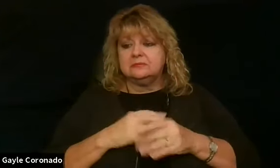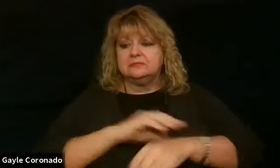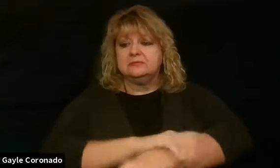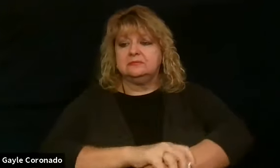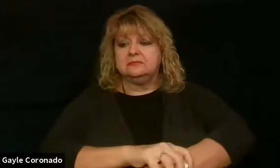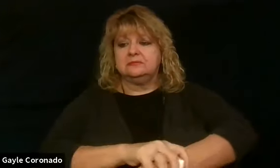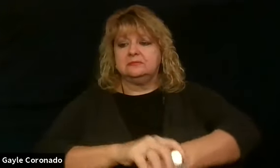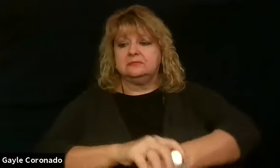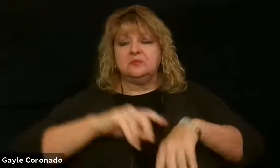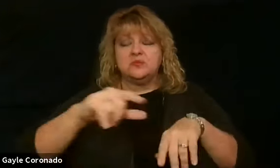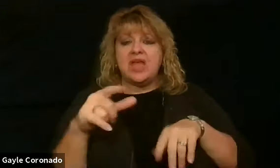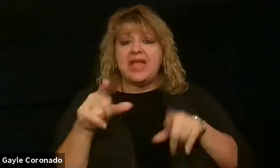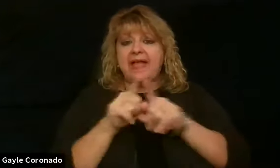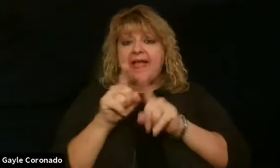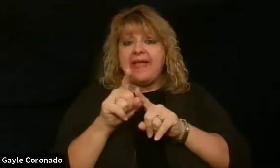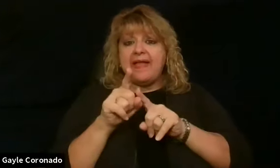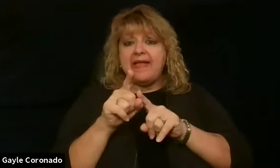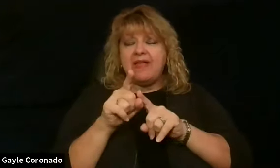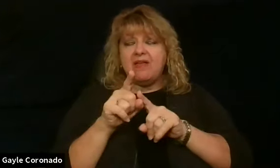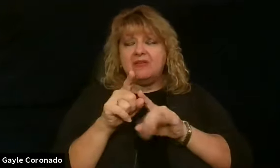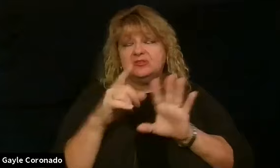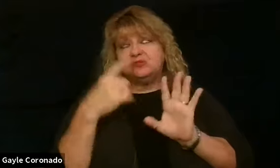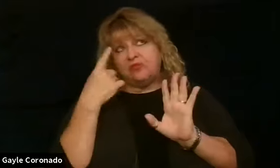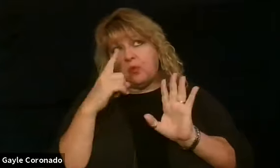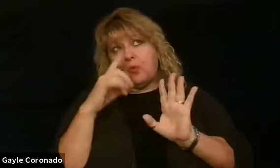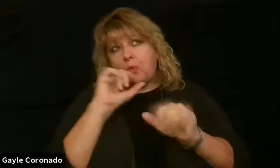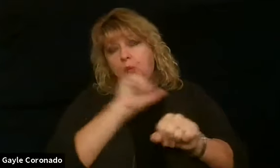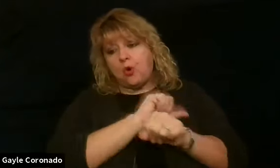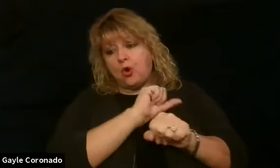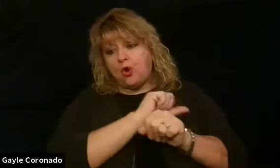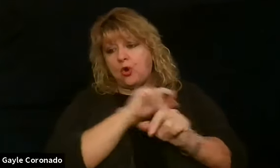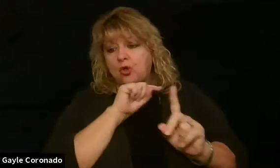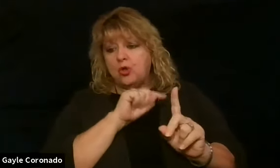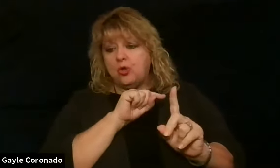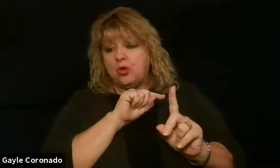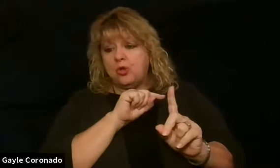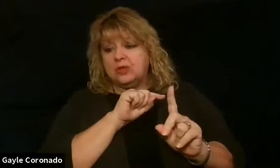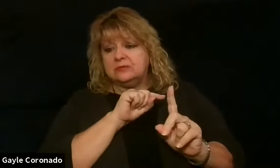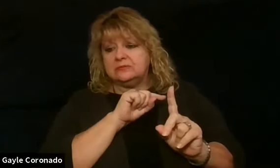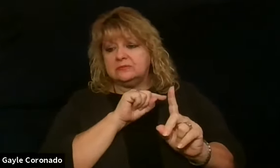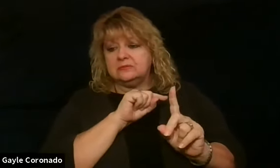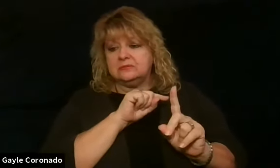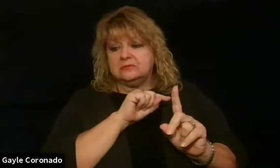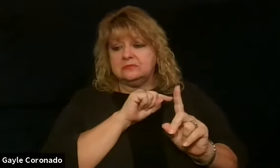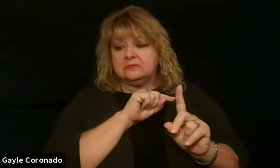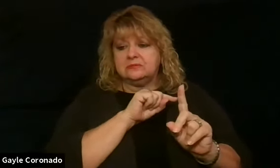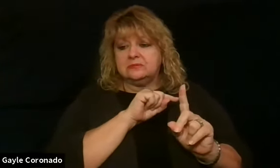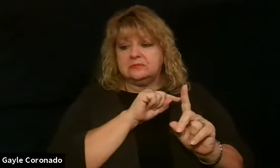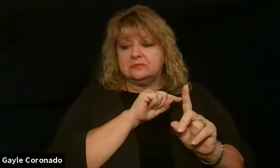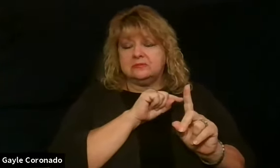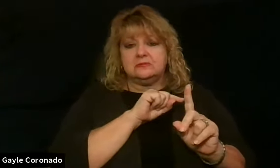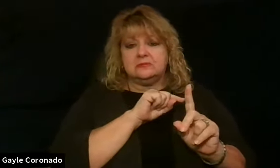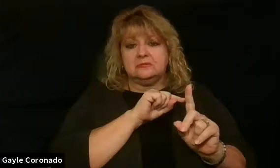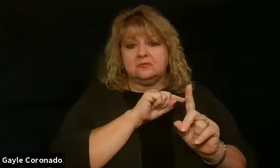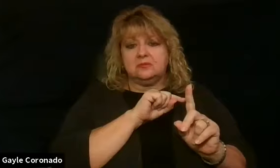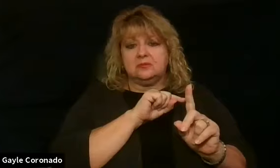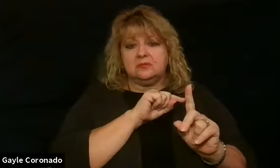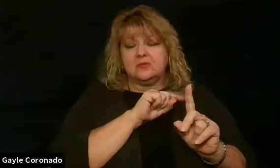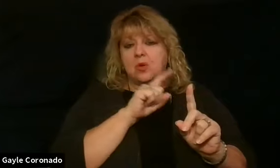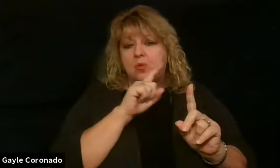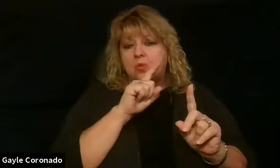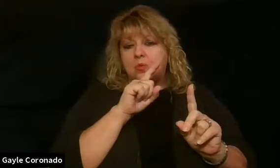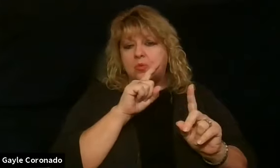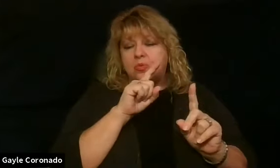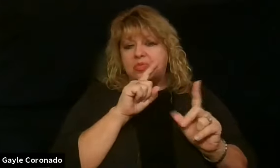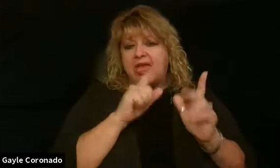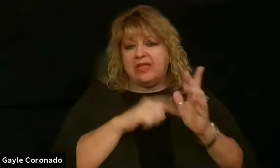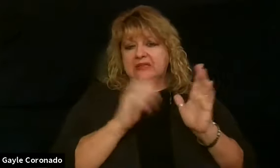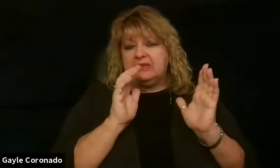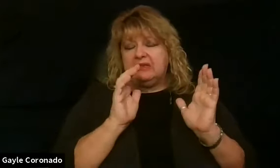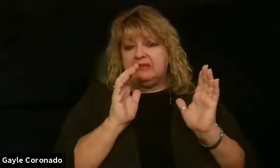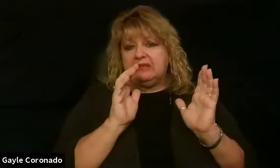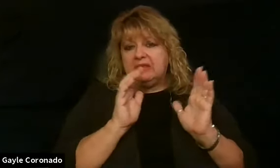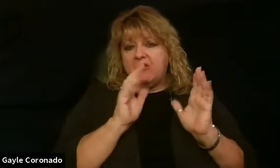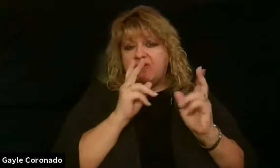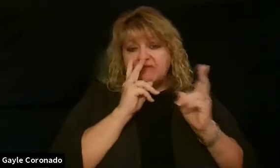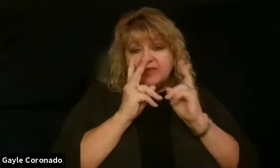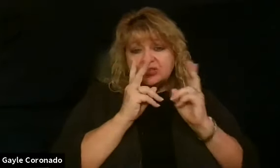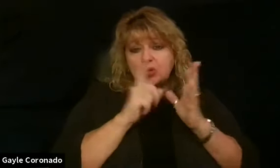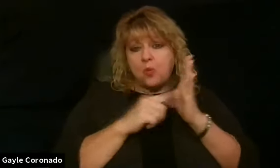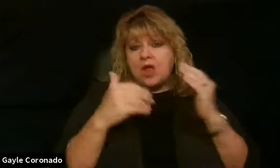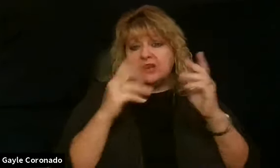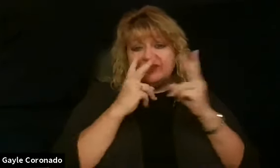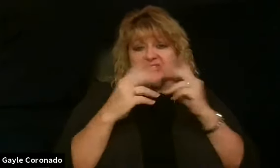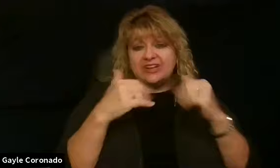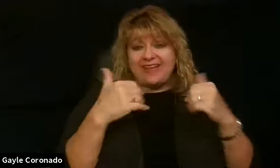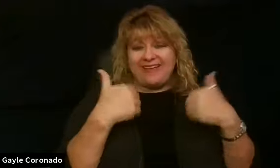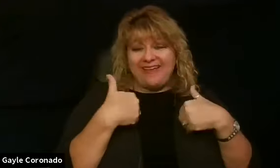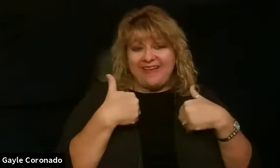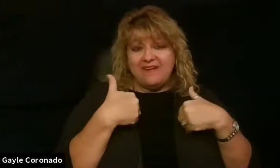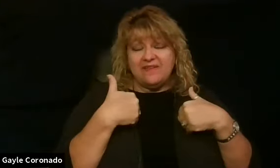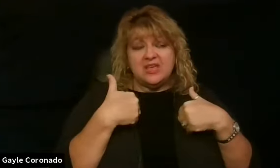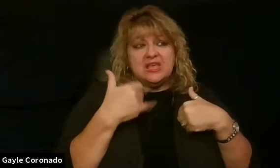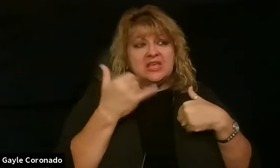for work wise I mean, I have to rely on the little vision I do have, As far as like cleaning and all that.